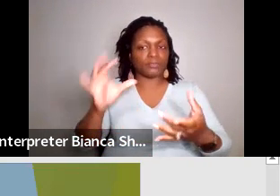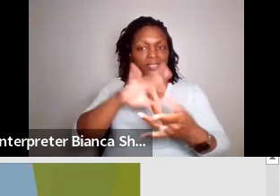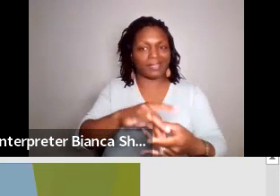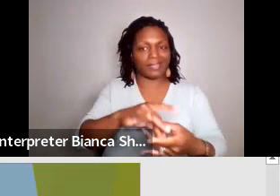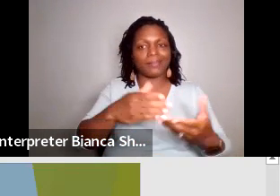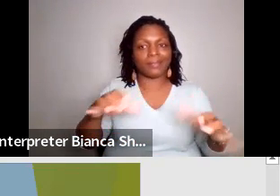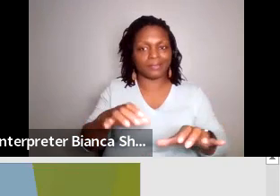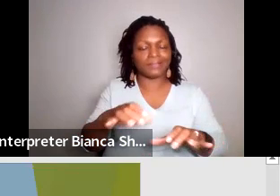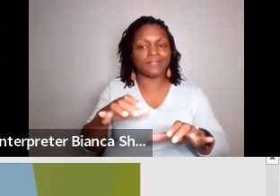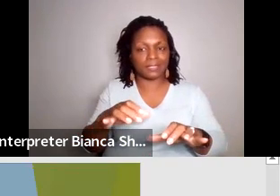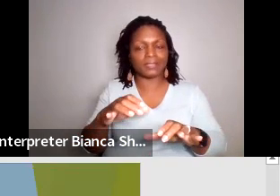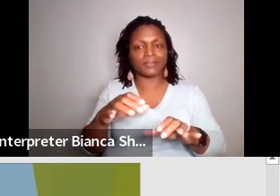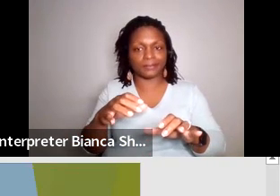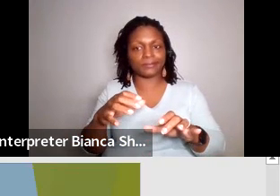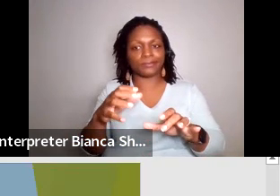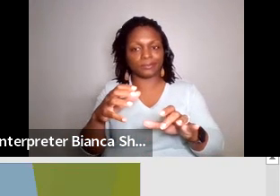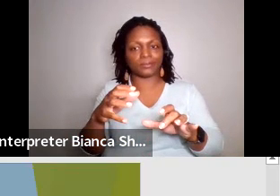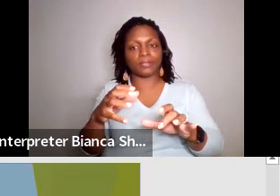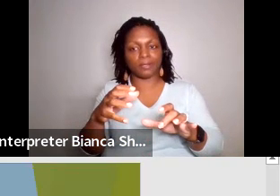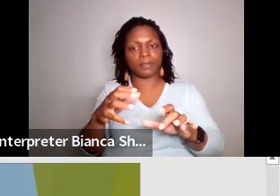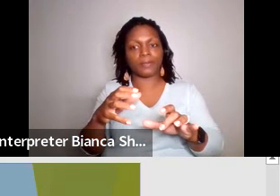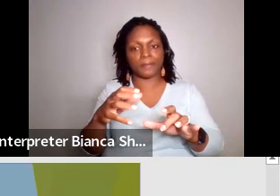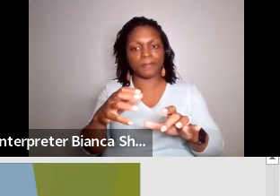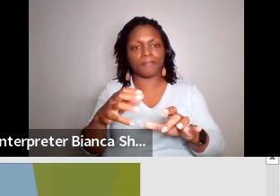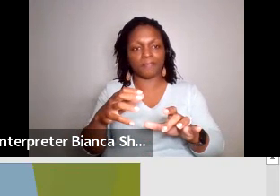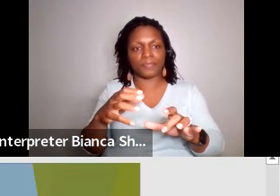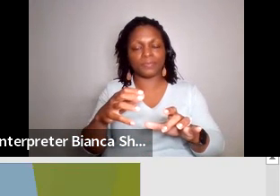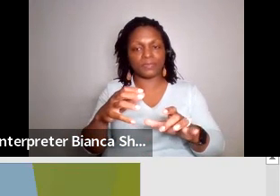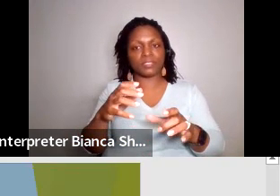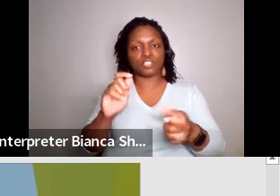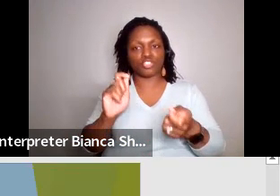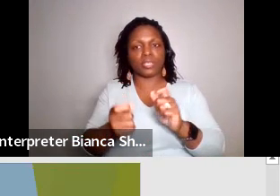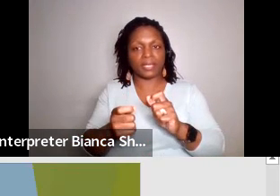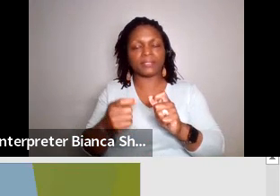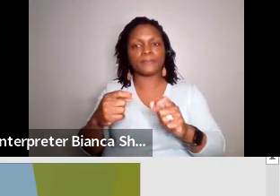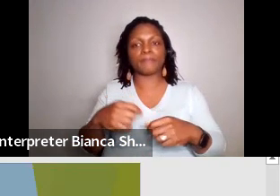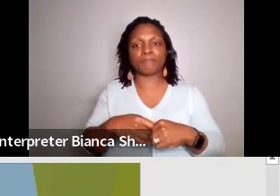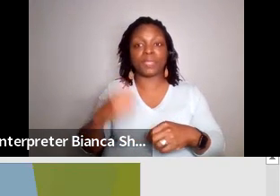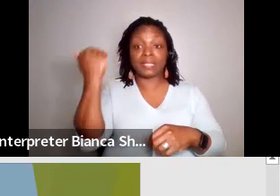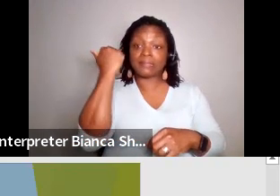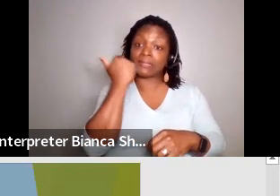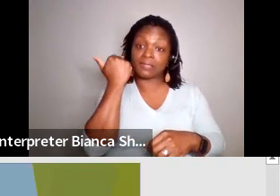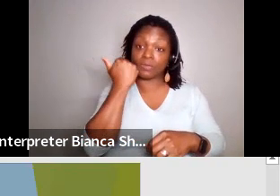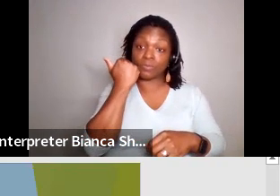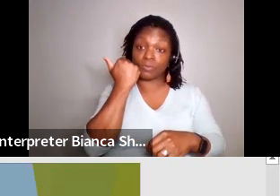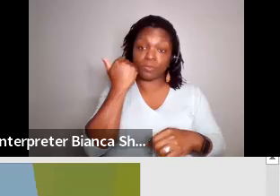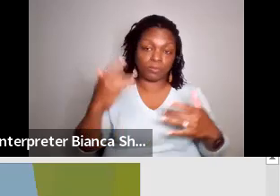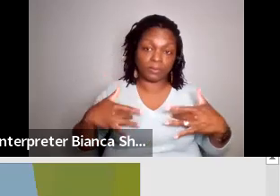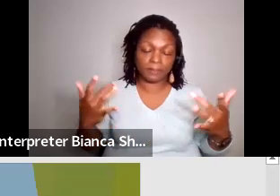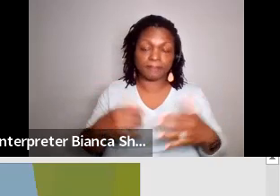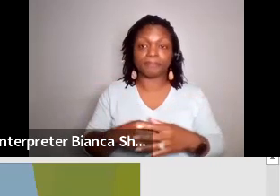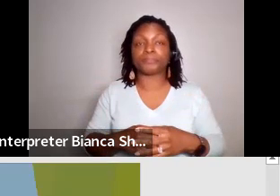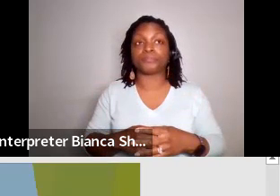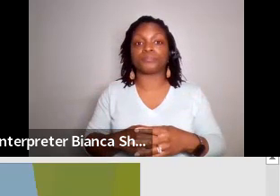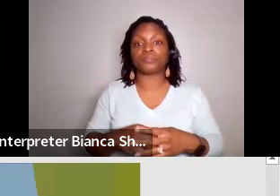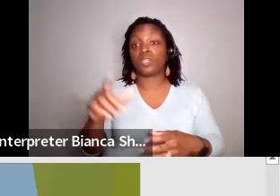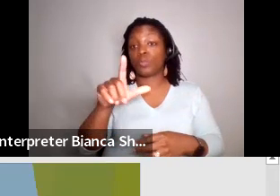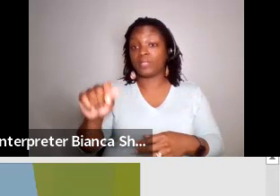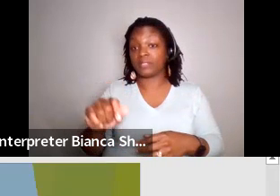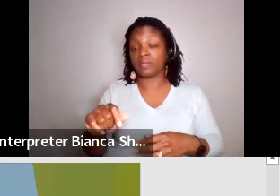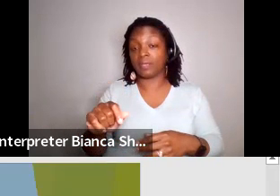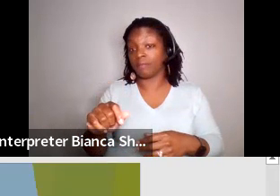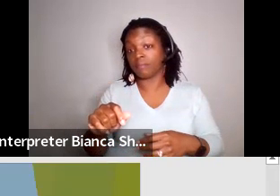I just mentioned. first i'll talk about dental so Louisiana is one of the first States in the nation.